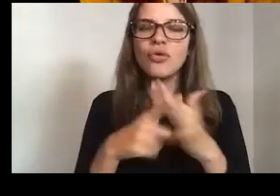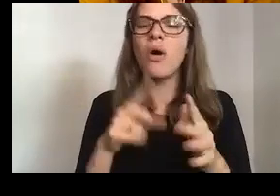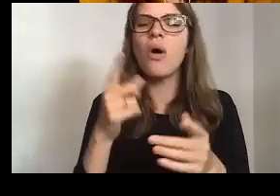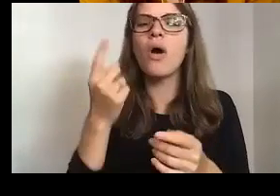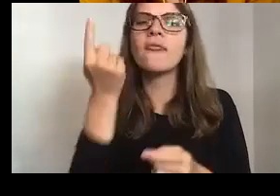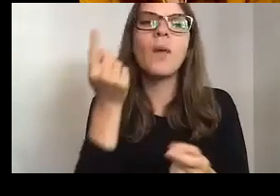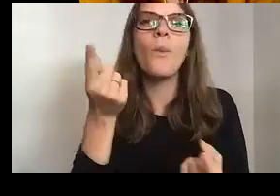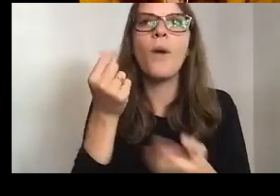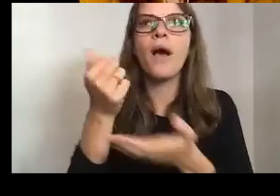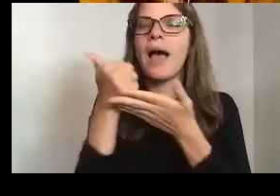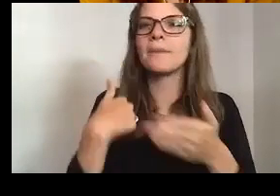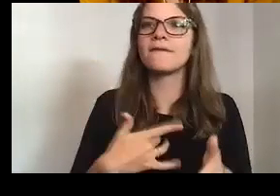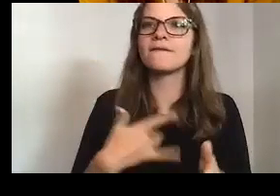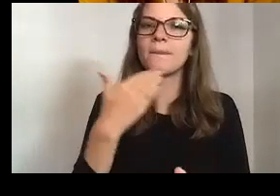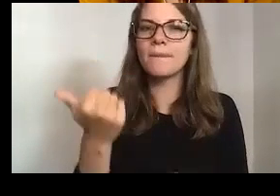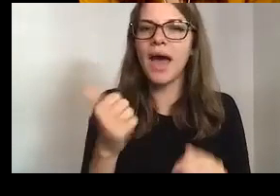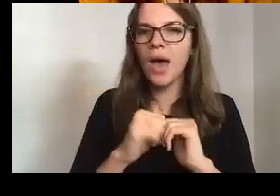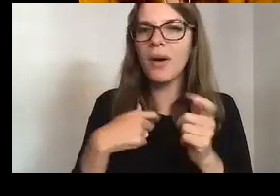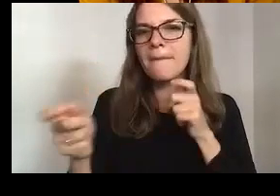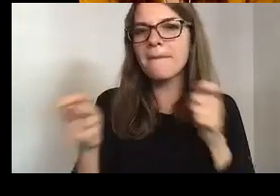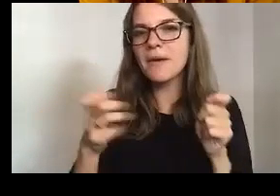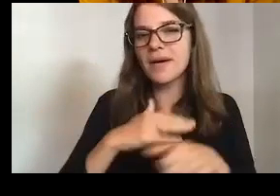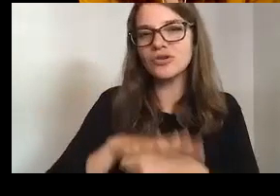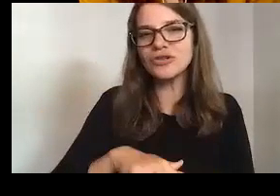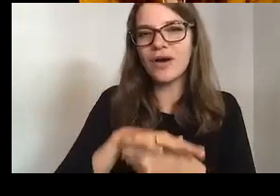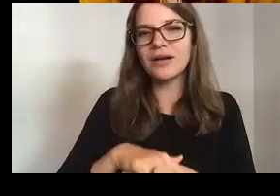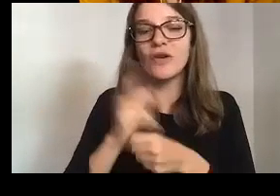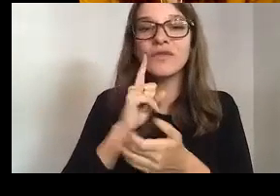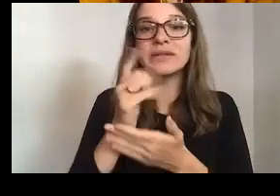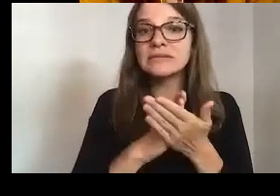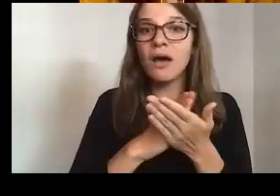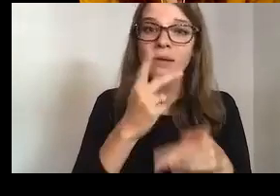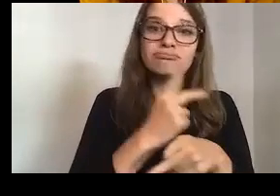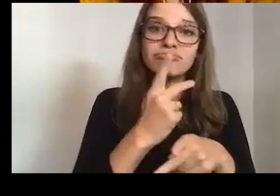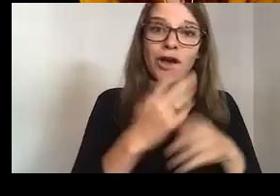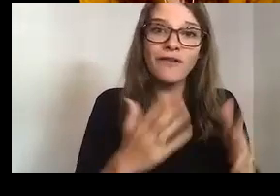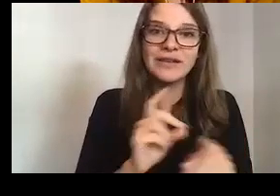you manage your own stress for some caregivers that's making sure to get an exercise whether it's